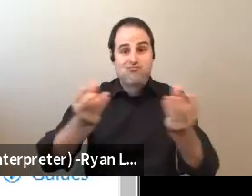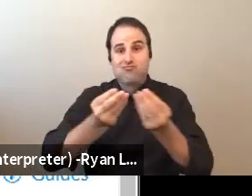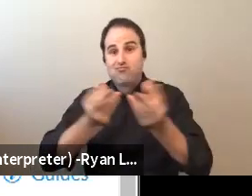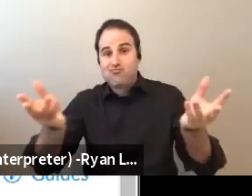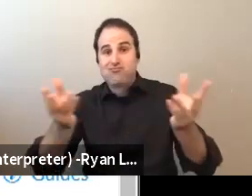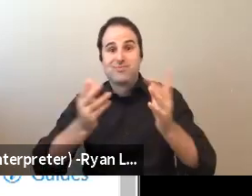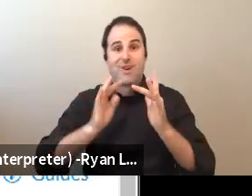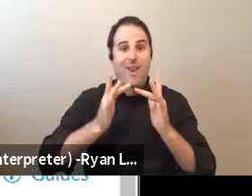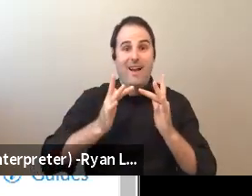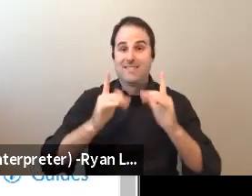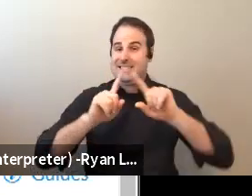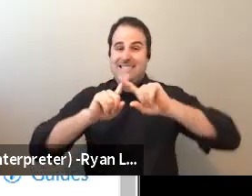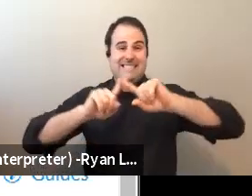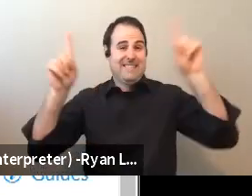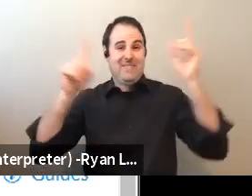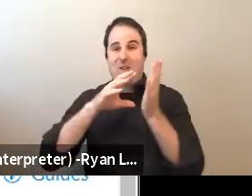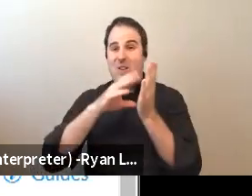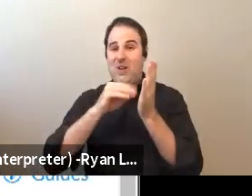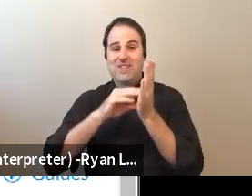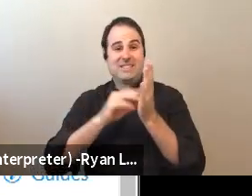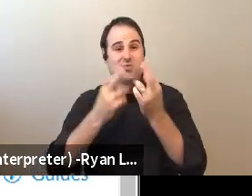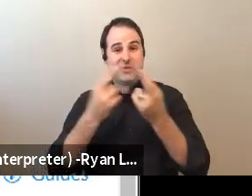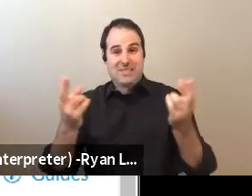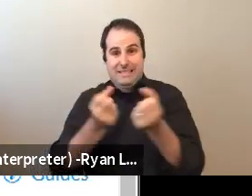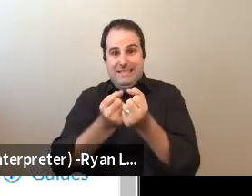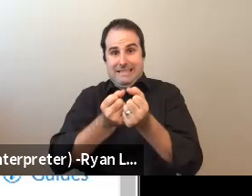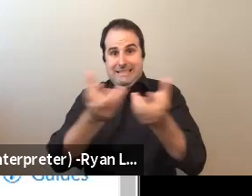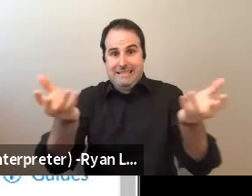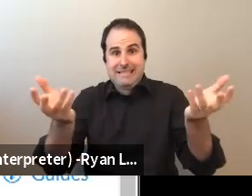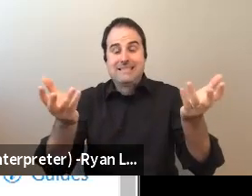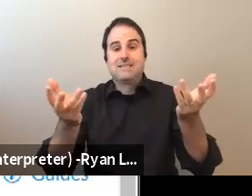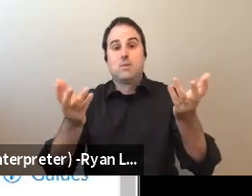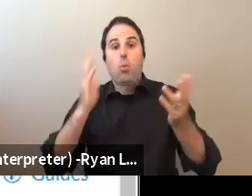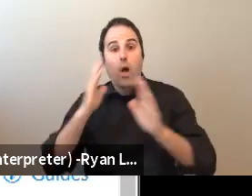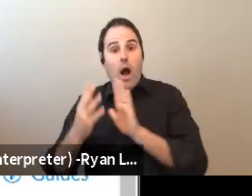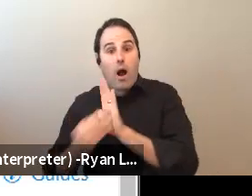Sally Potter: Different learning, learning resources to your students. You're not making copies of anything and passing them out in class right now.